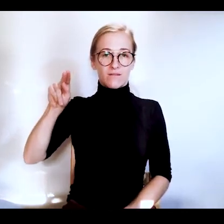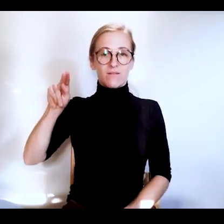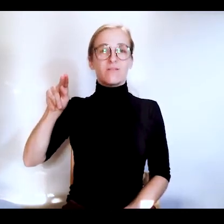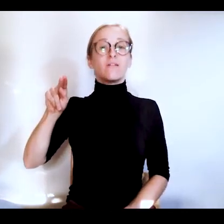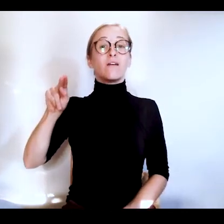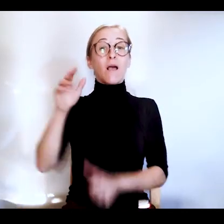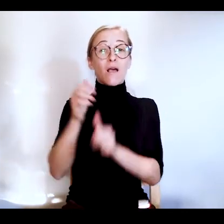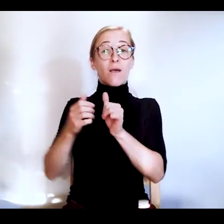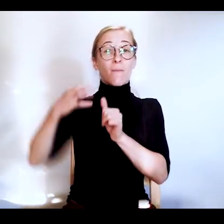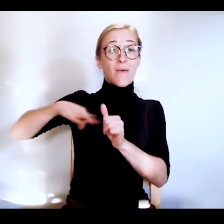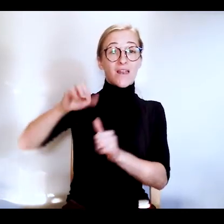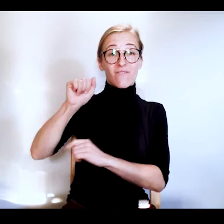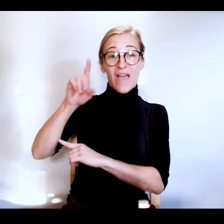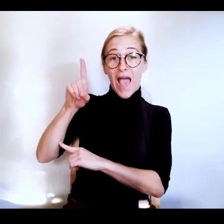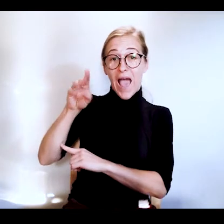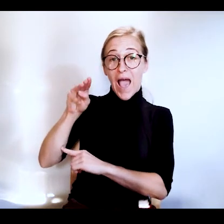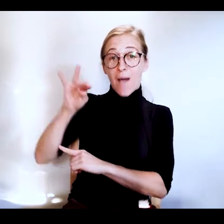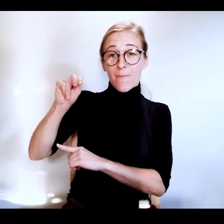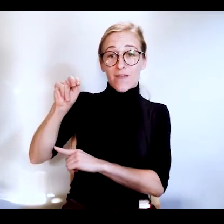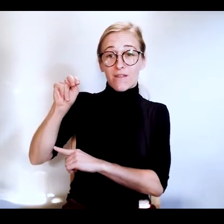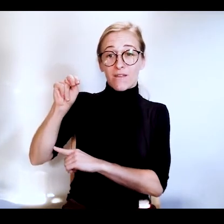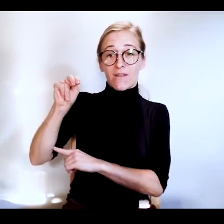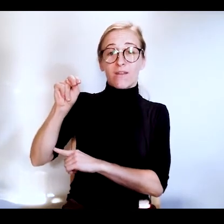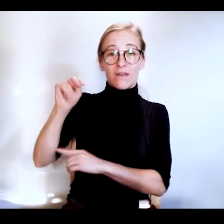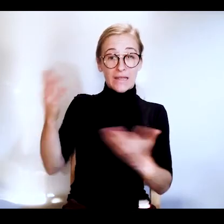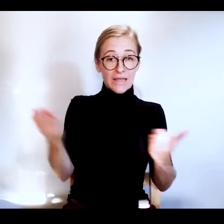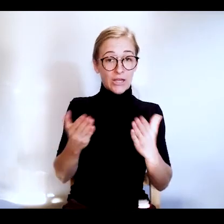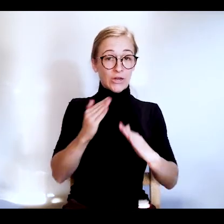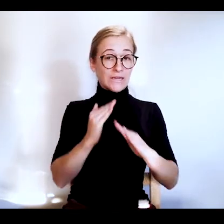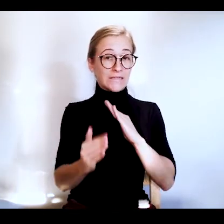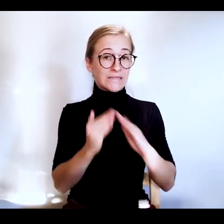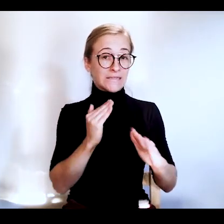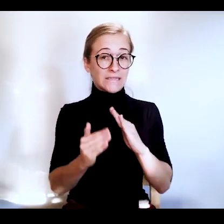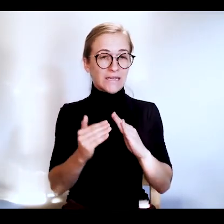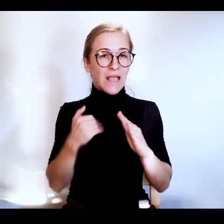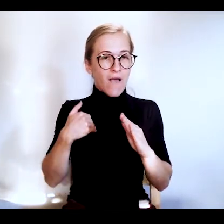The Benefit Administration here in the city of there is a local office.